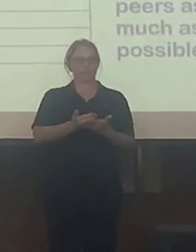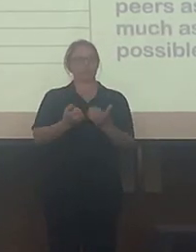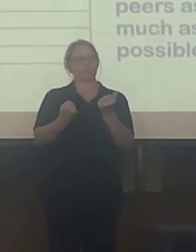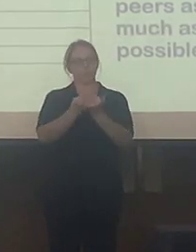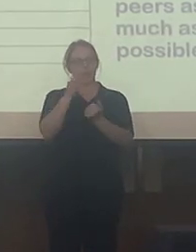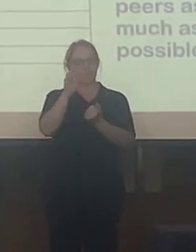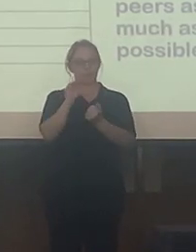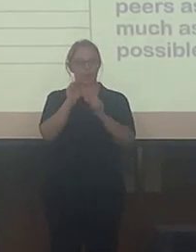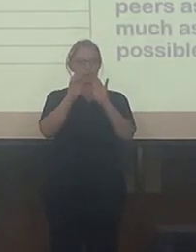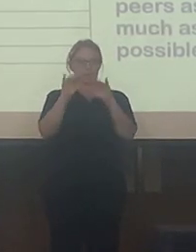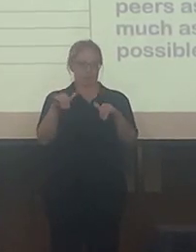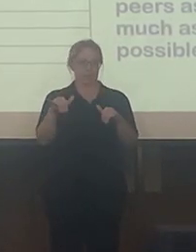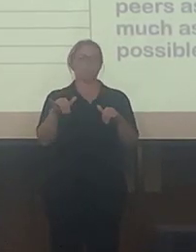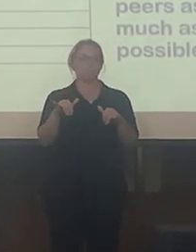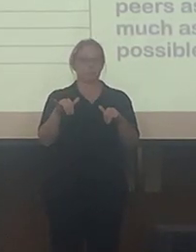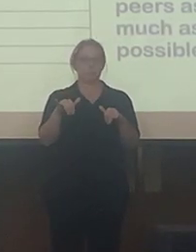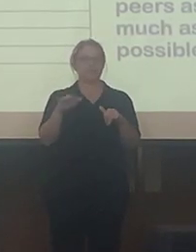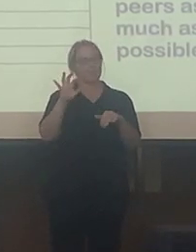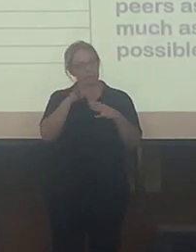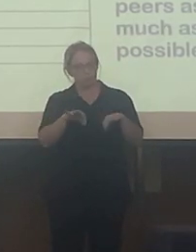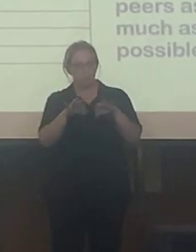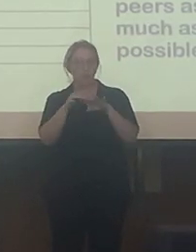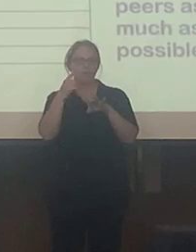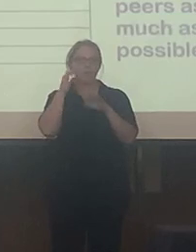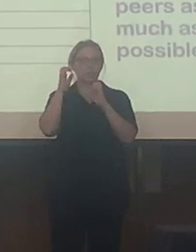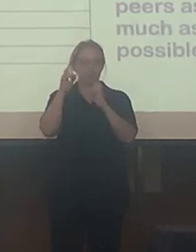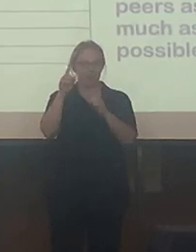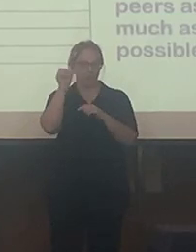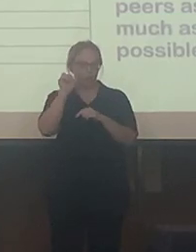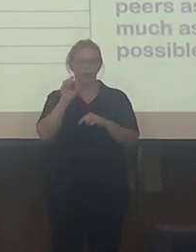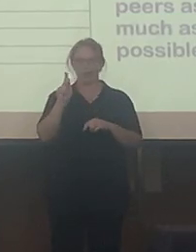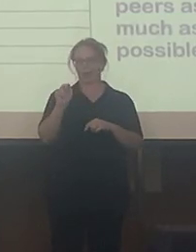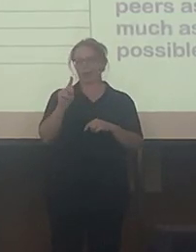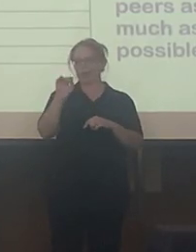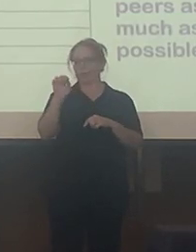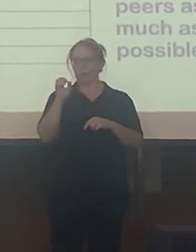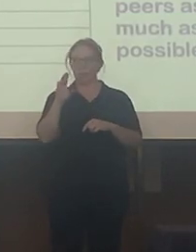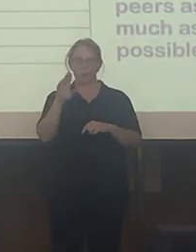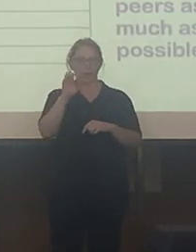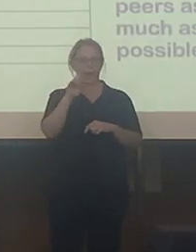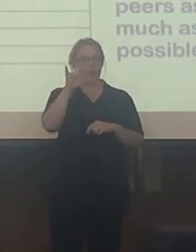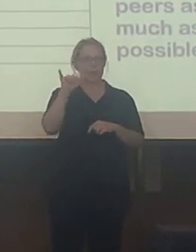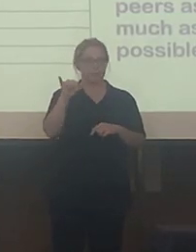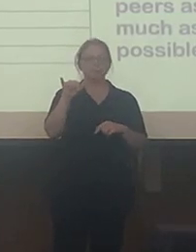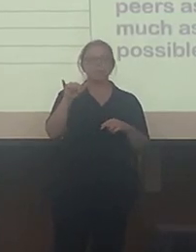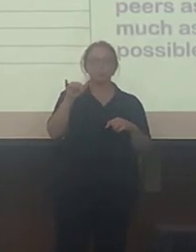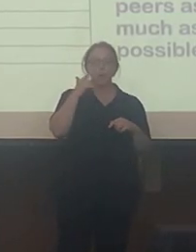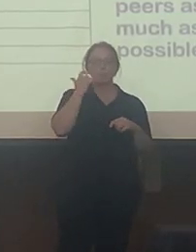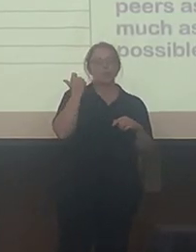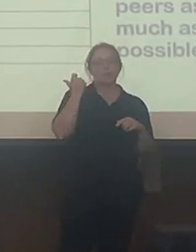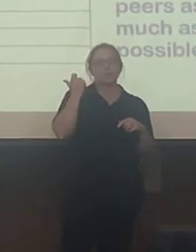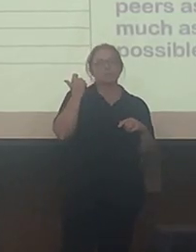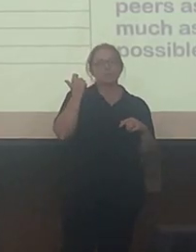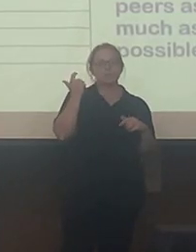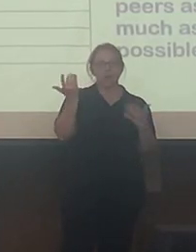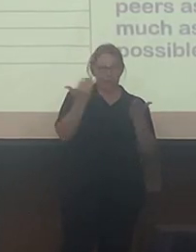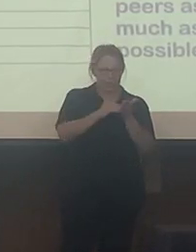critical to get into an educational audiologist like katie orr um because again if they don't